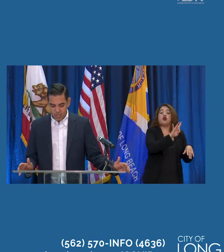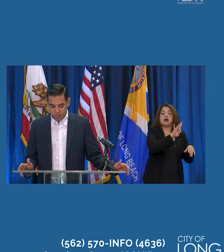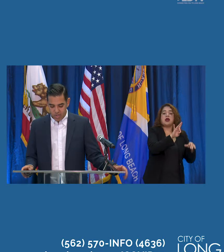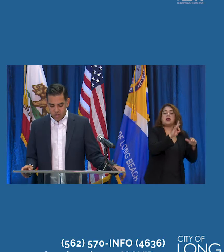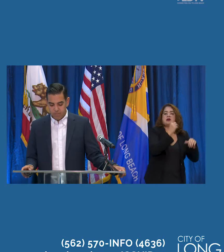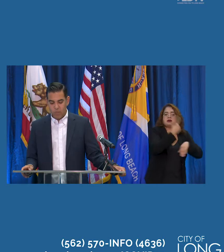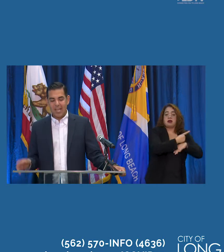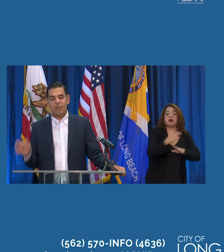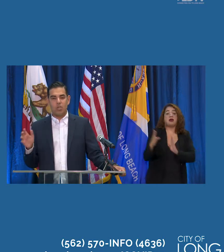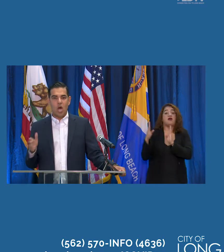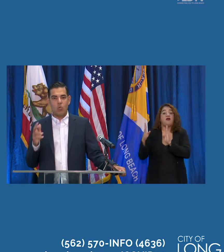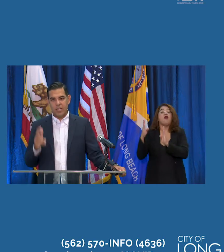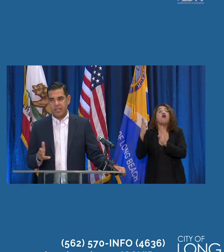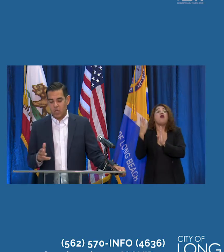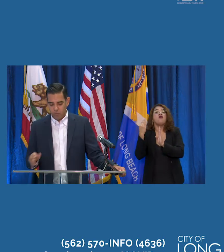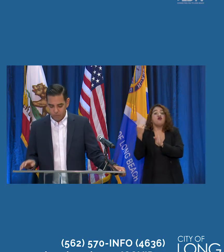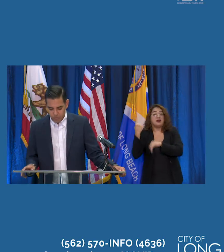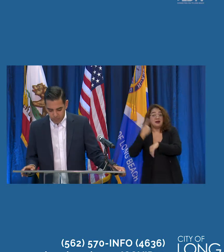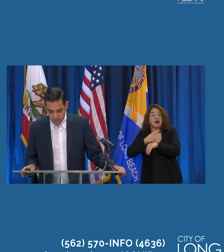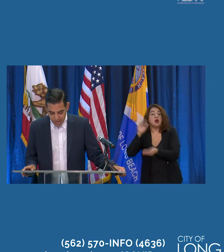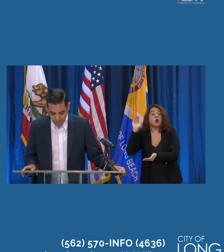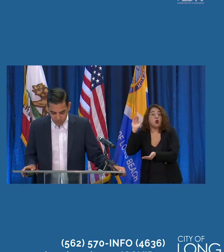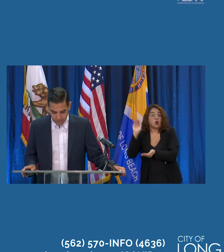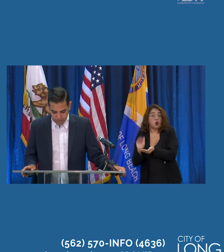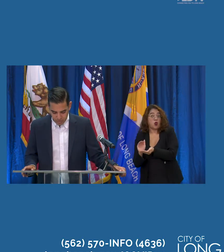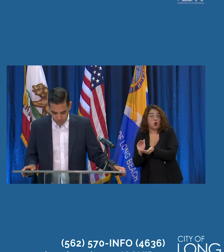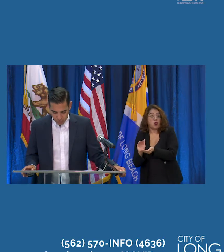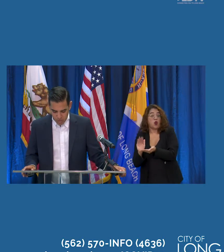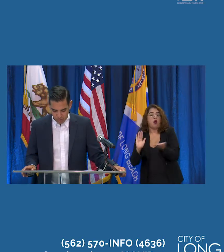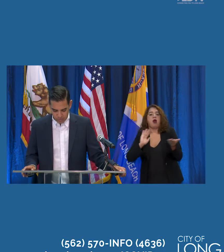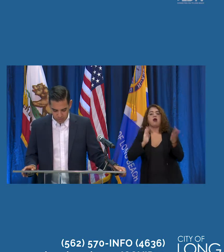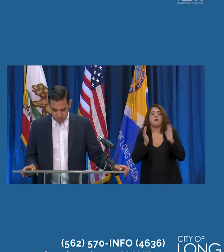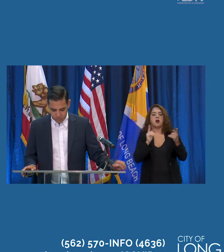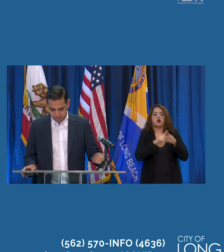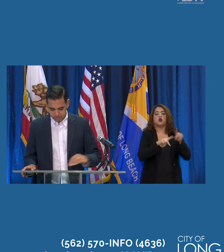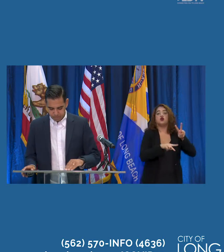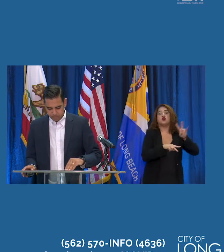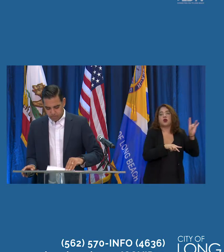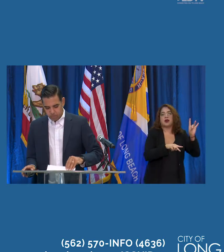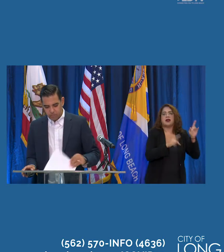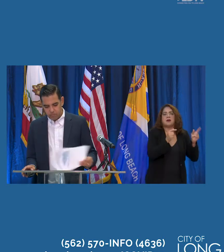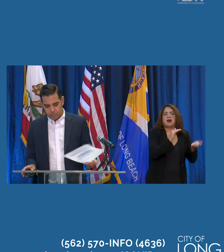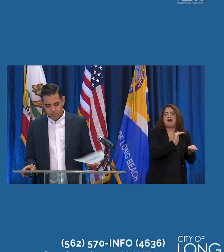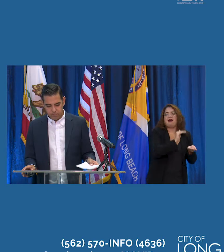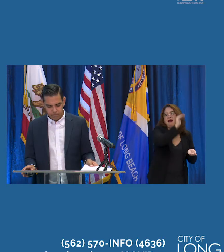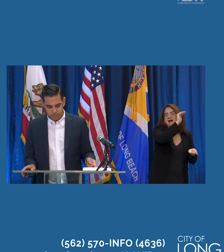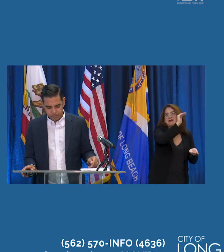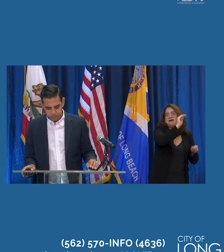direction but we have a long way to go as it relates to hospitalizations.